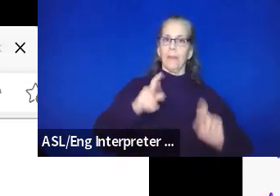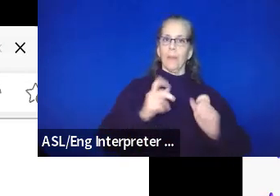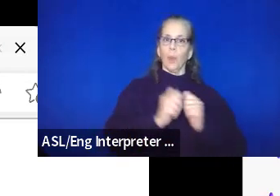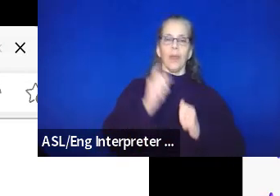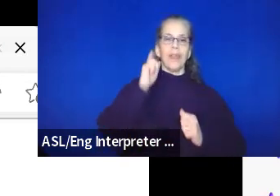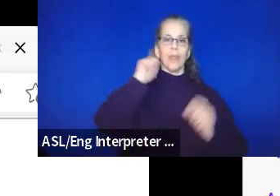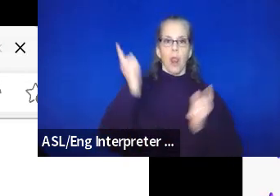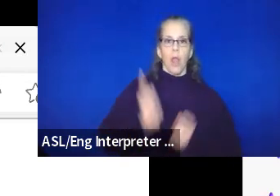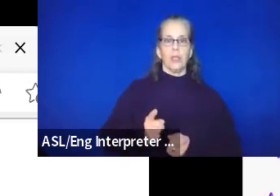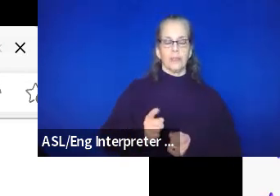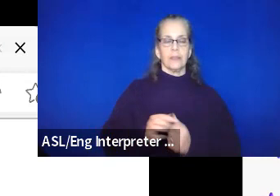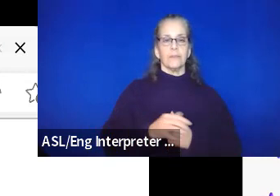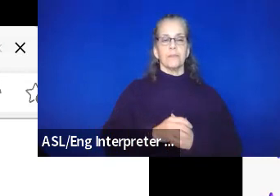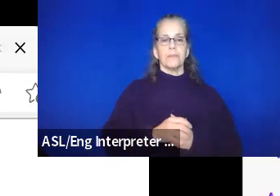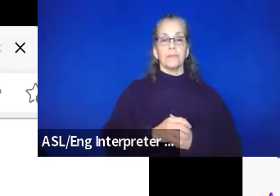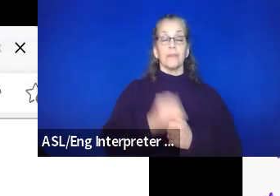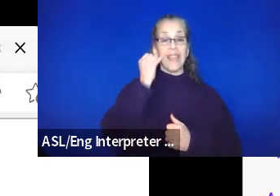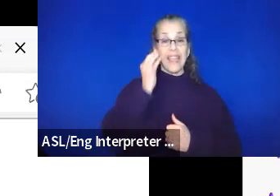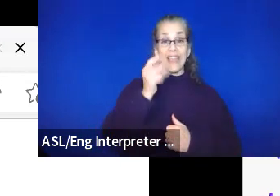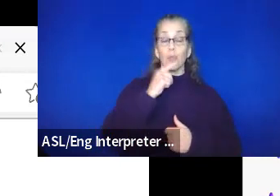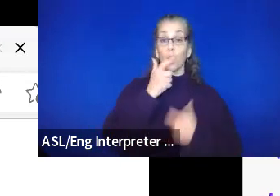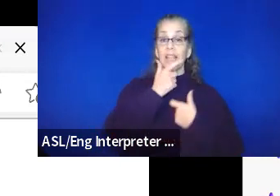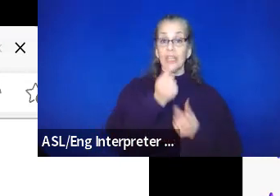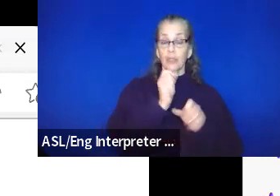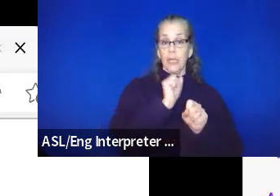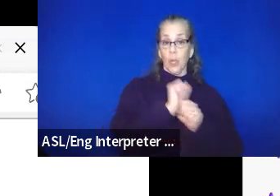I would also like to mention that if you're interested in employment and workplace issues,